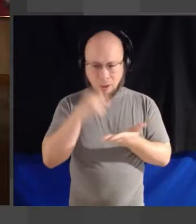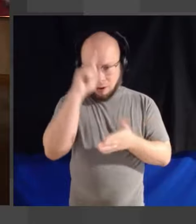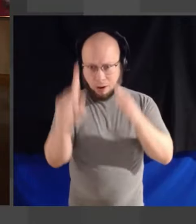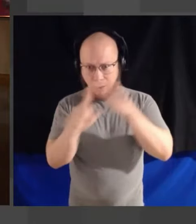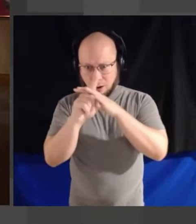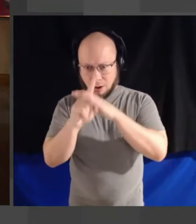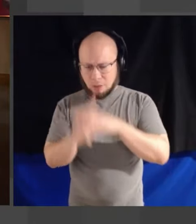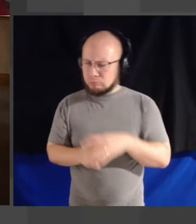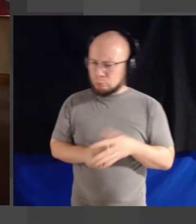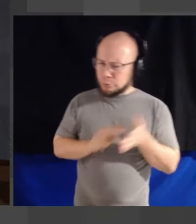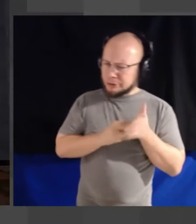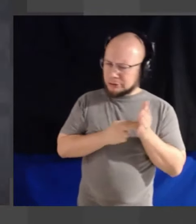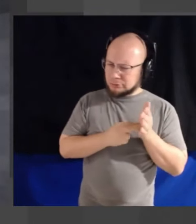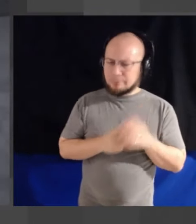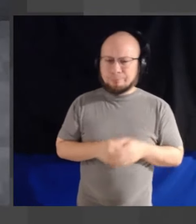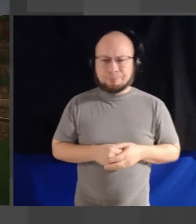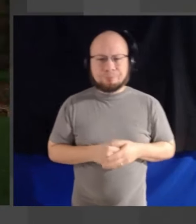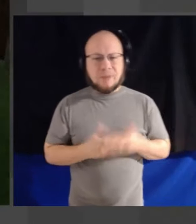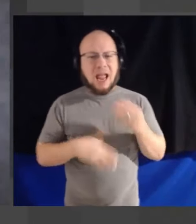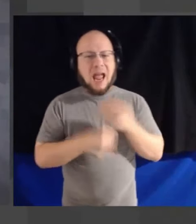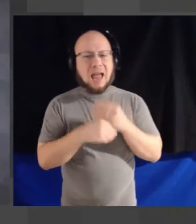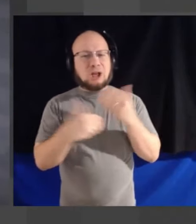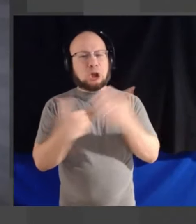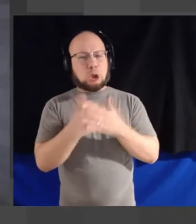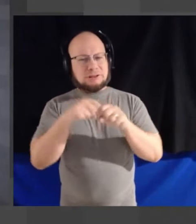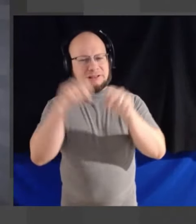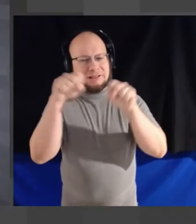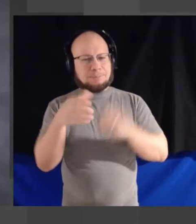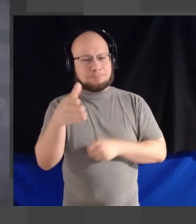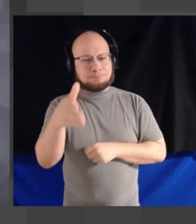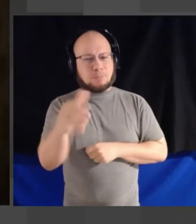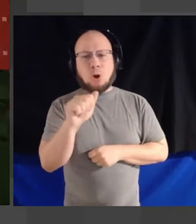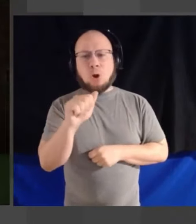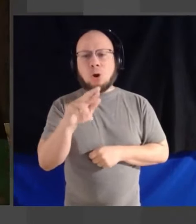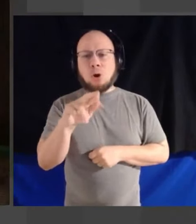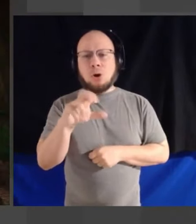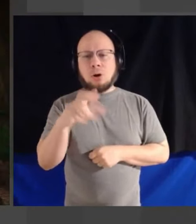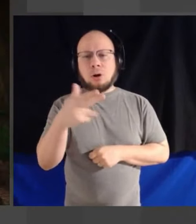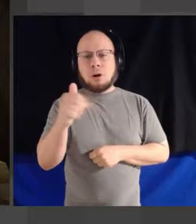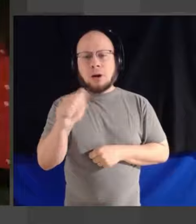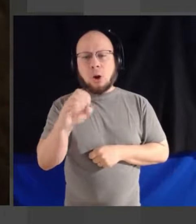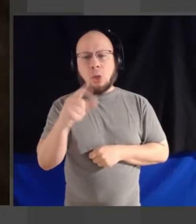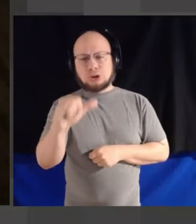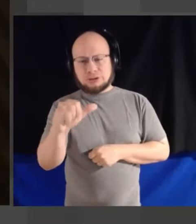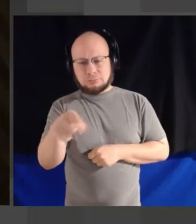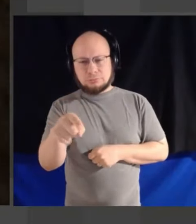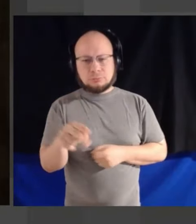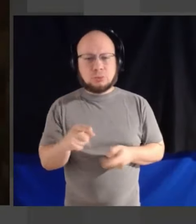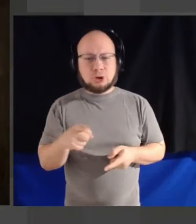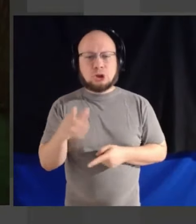WE'RE ADDING A NEW SYSTEM CALLED THE ARCHEOLOGY SYSTEM.